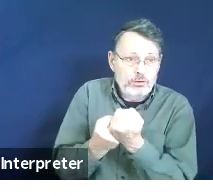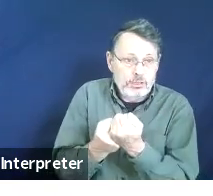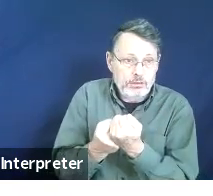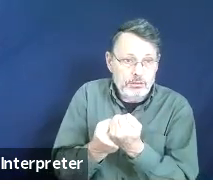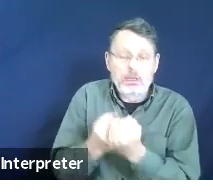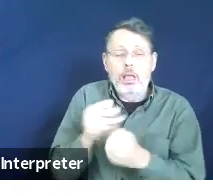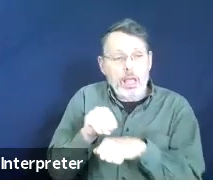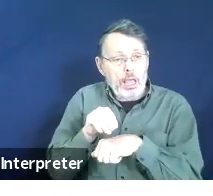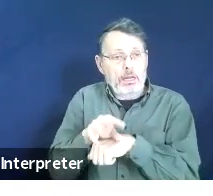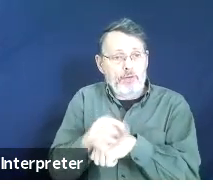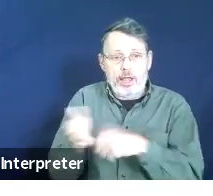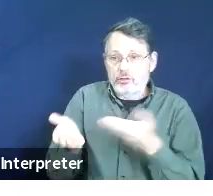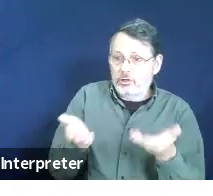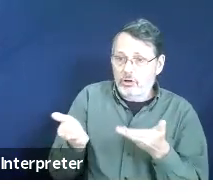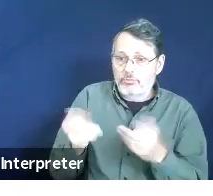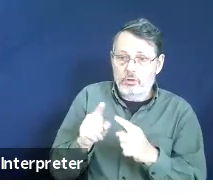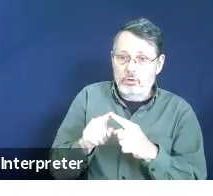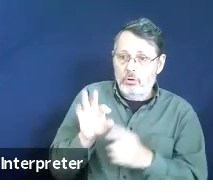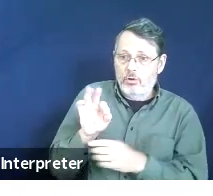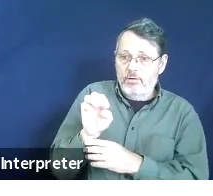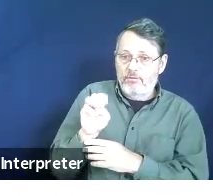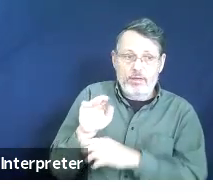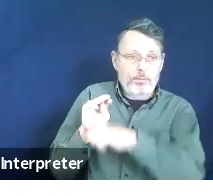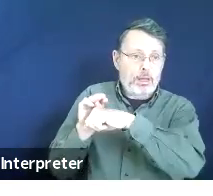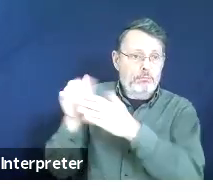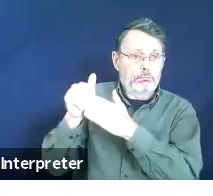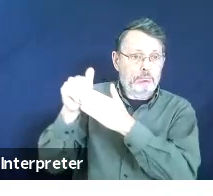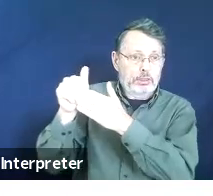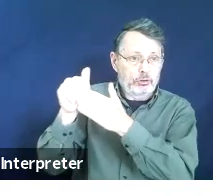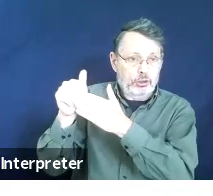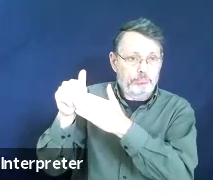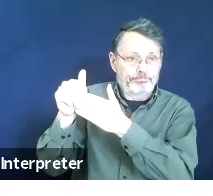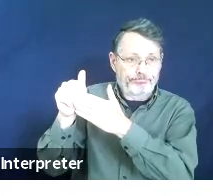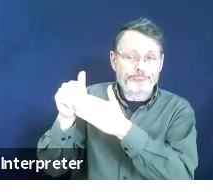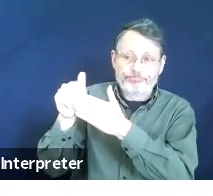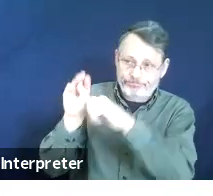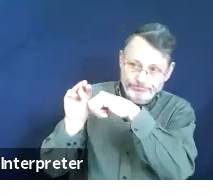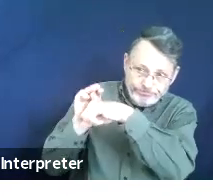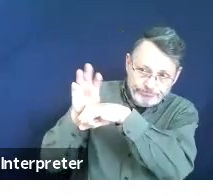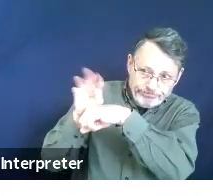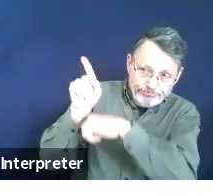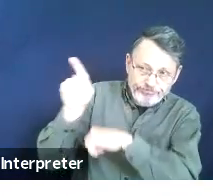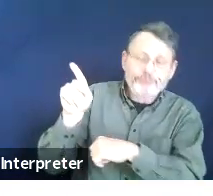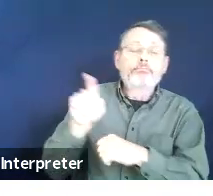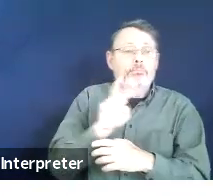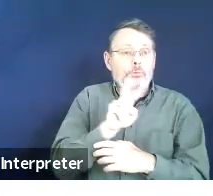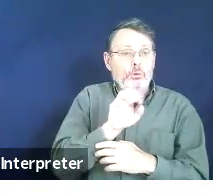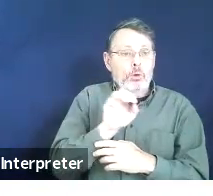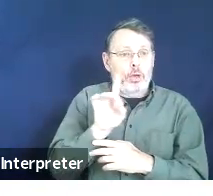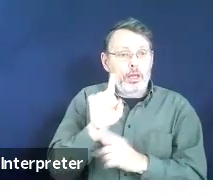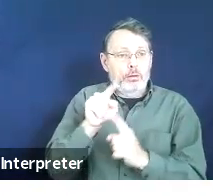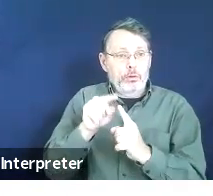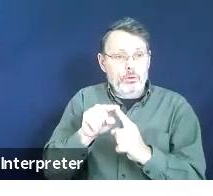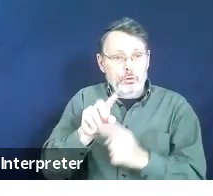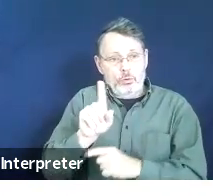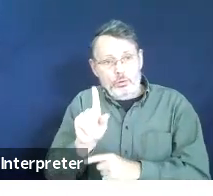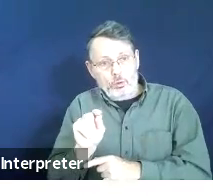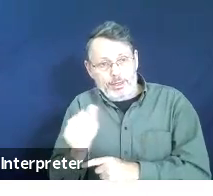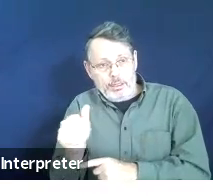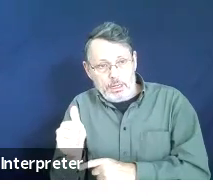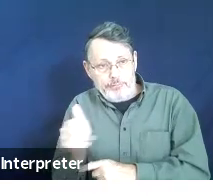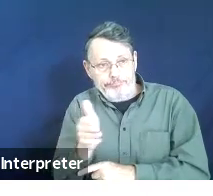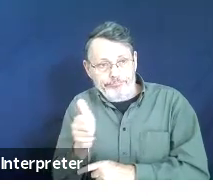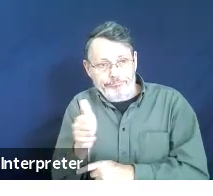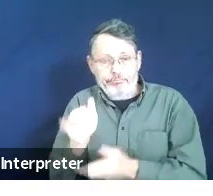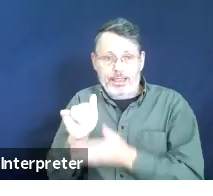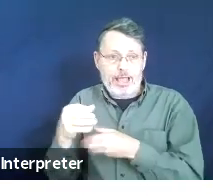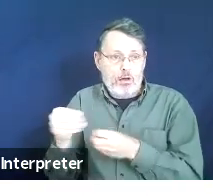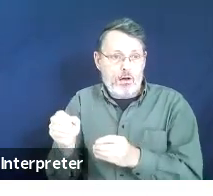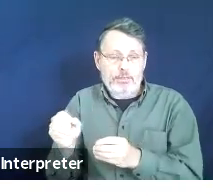advisory service to FEMA leadership. And in 2008 to 2010, the office was set up. There is a little